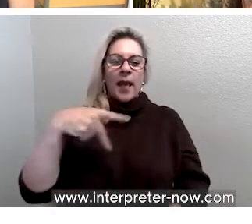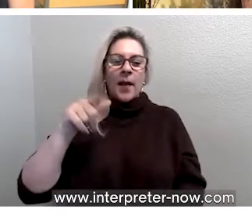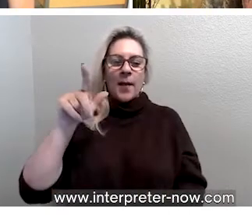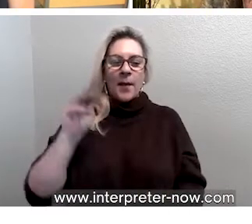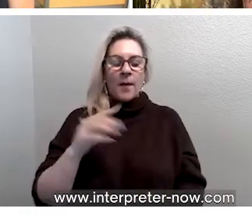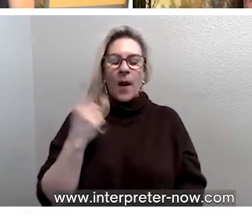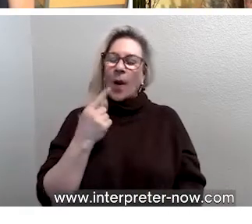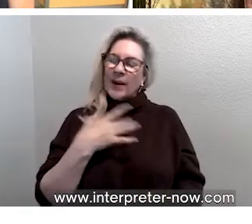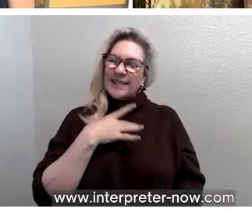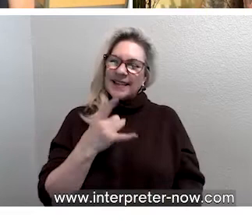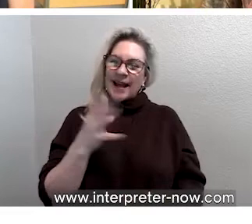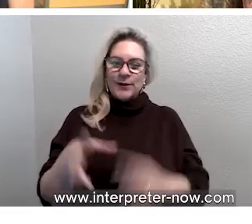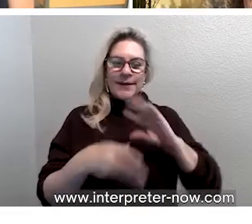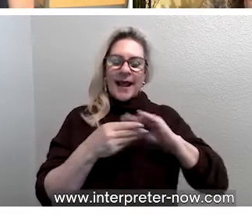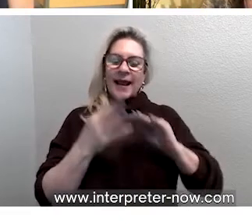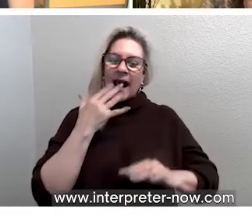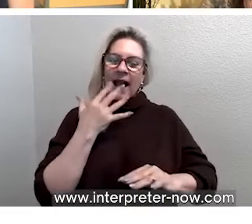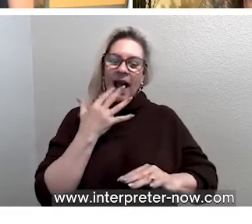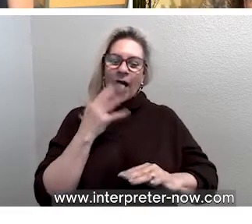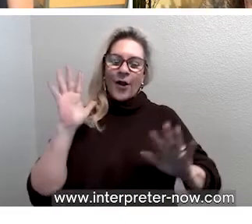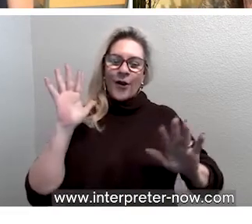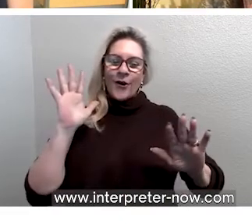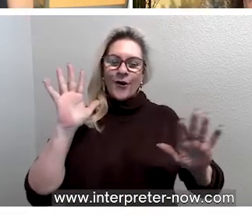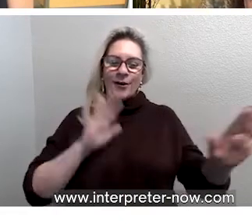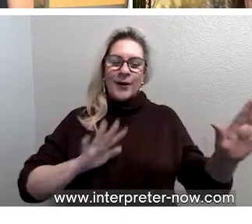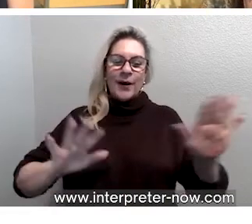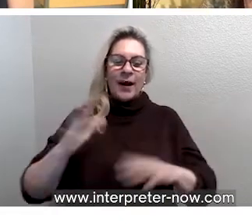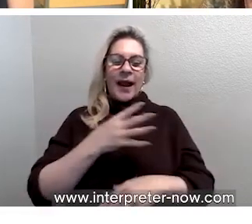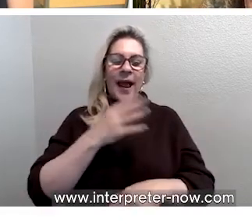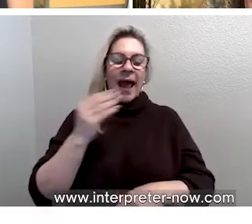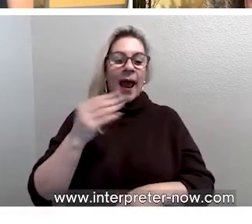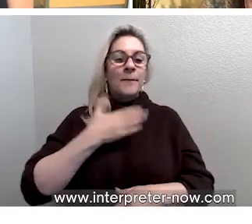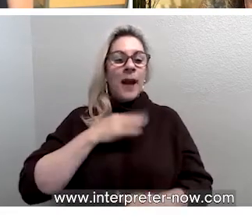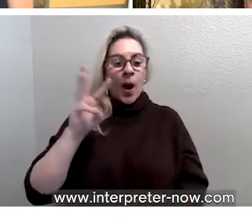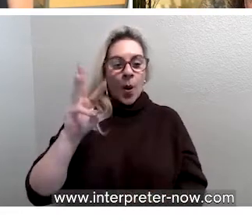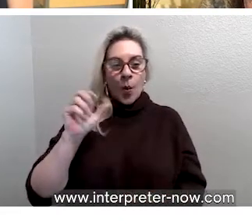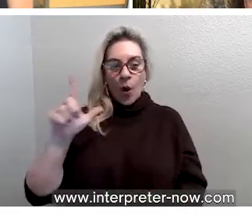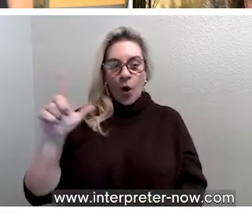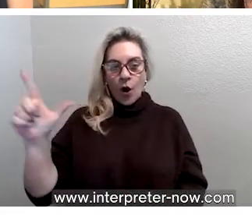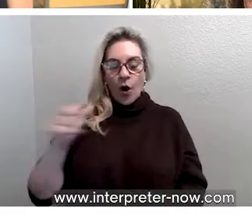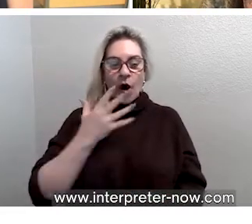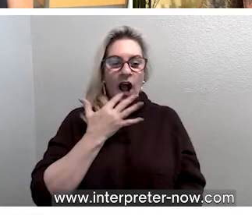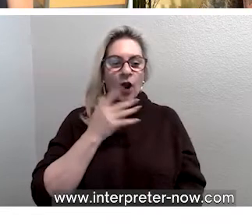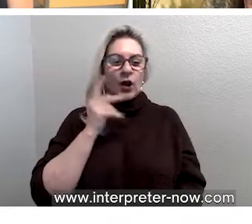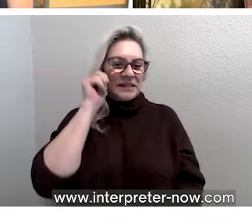It adds some color. And then, there's a tan, like, plain tan wall behind the panels so the dark wood with the